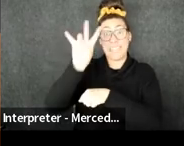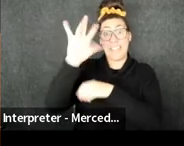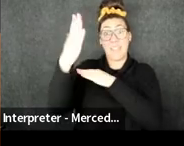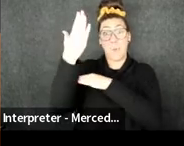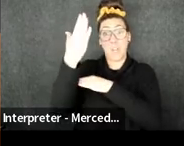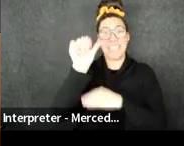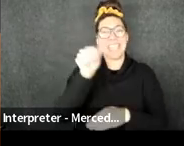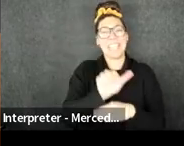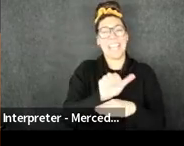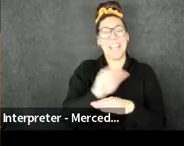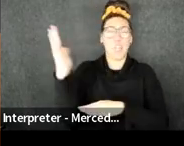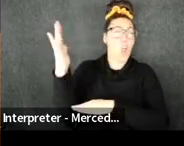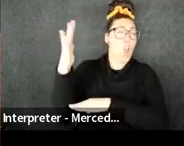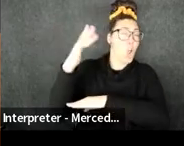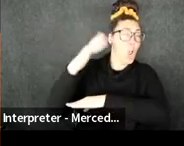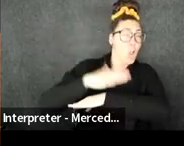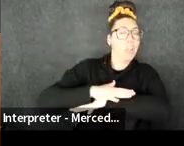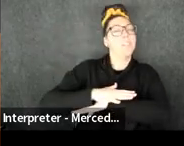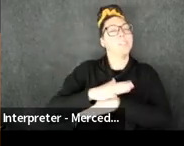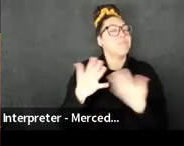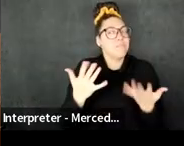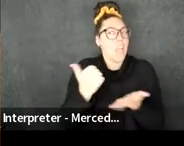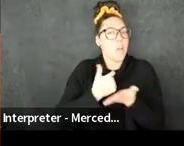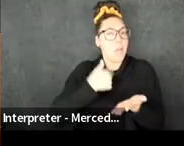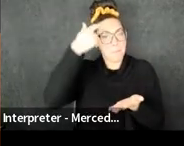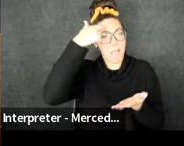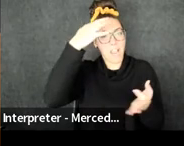was something that got that off my mind. I mean, my mind occupied office would be now